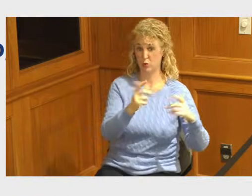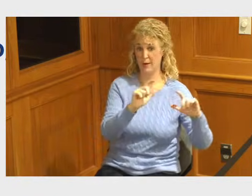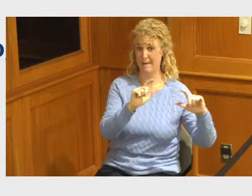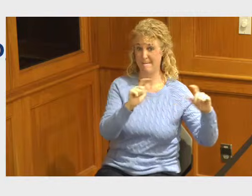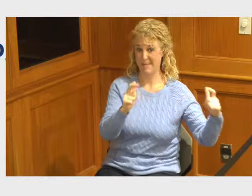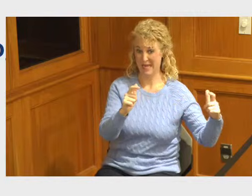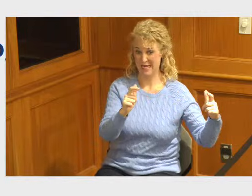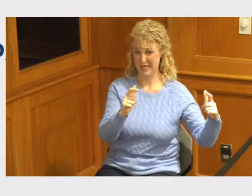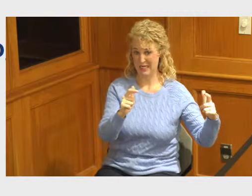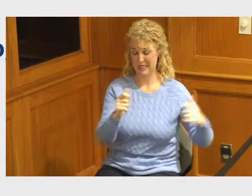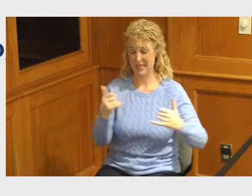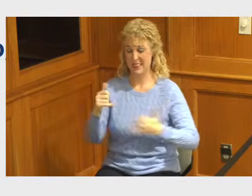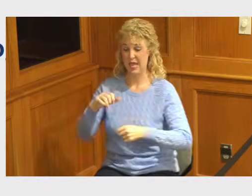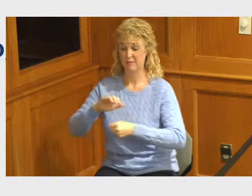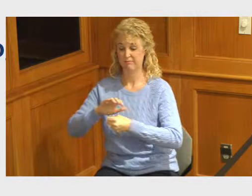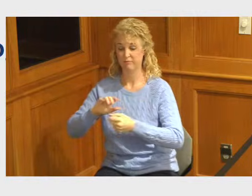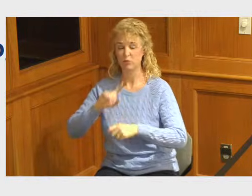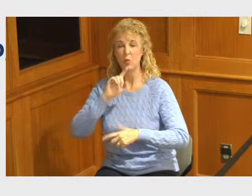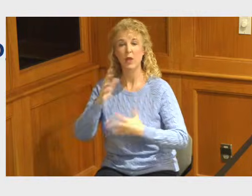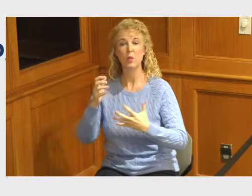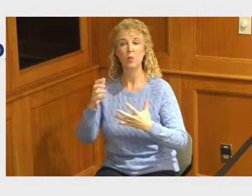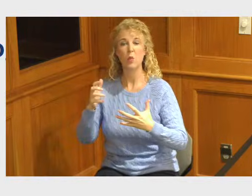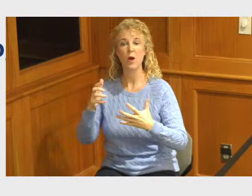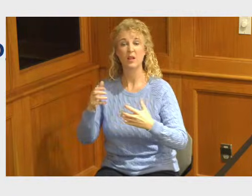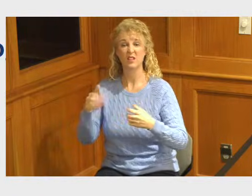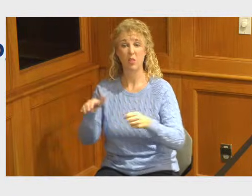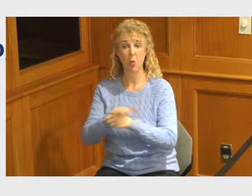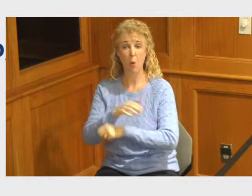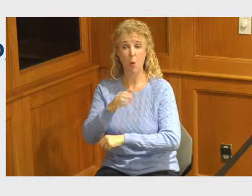there was emphasis on geographic diversity in the original contract sort of all over the